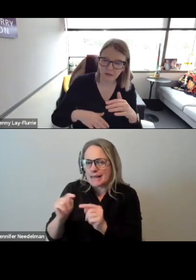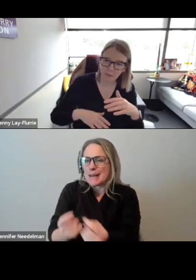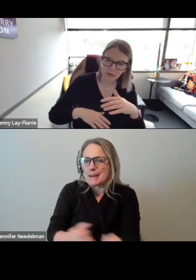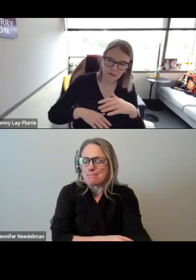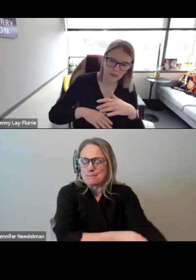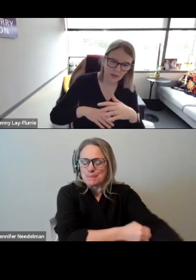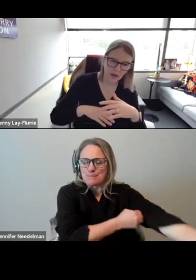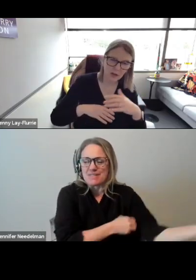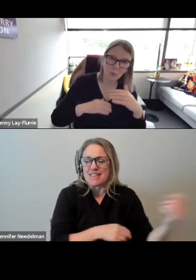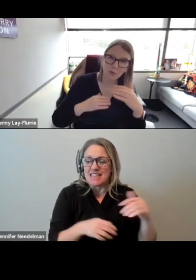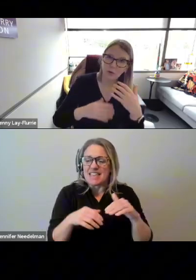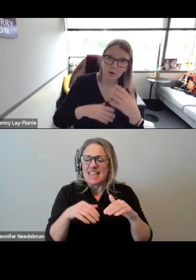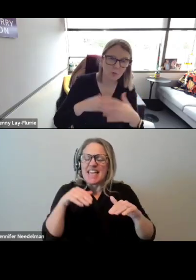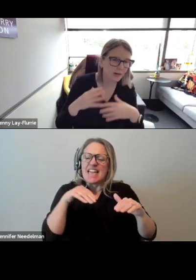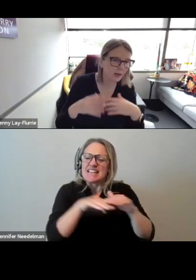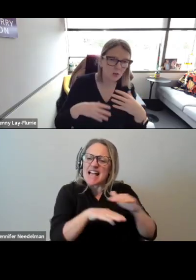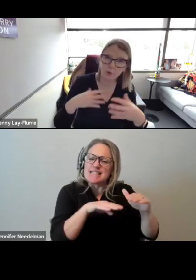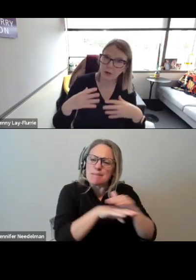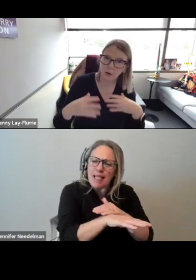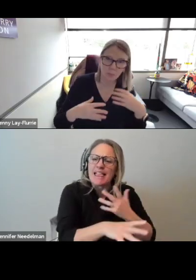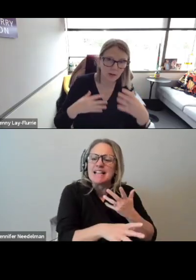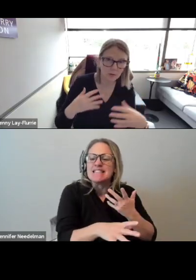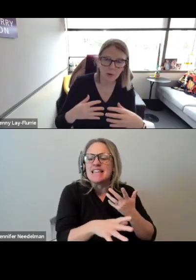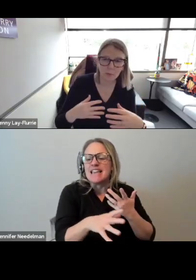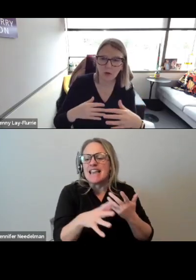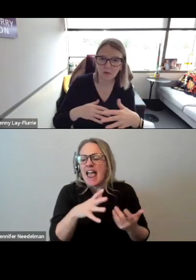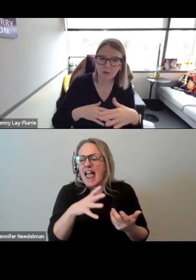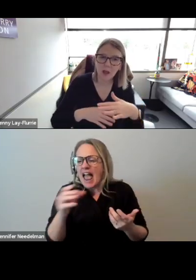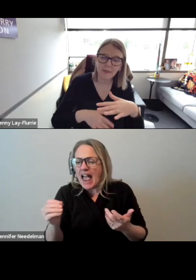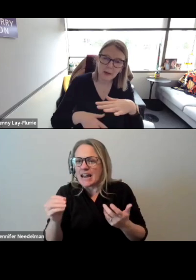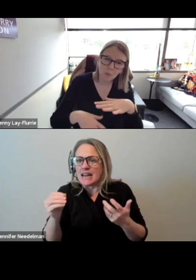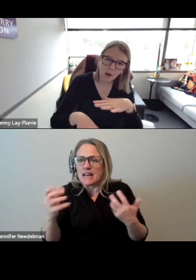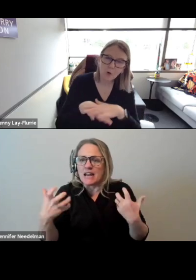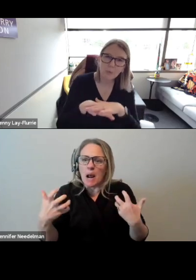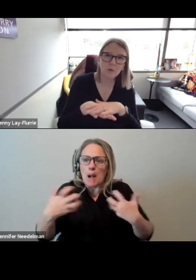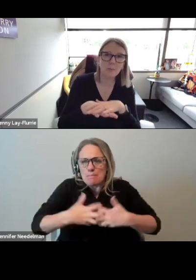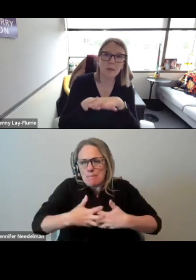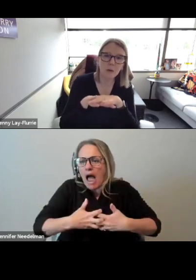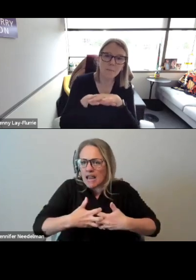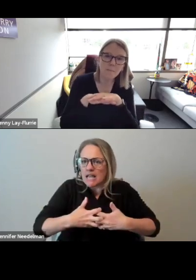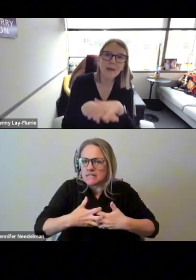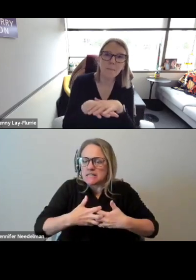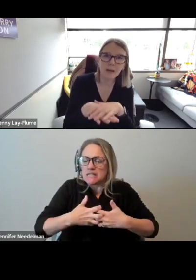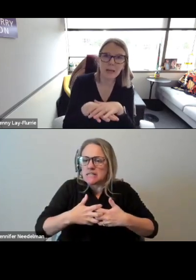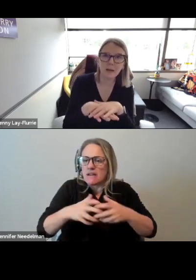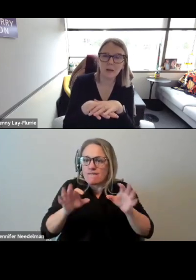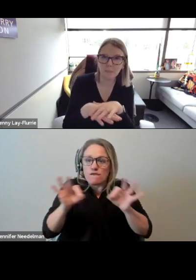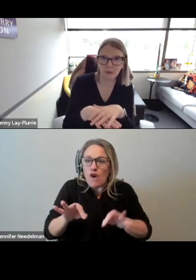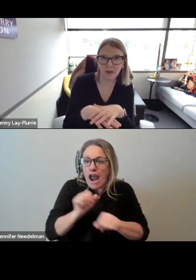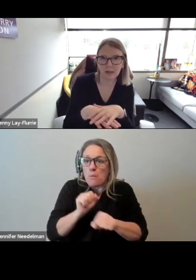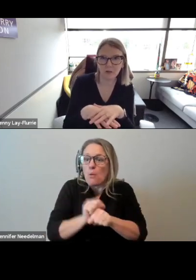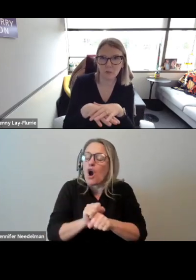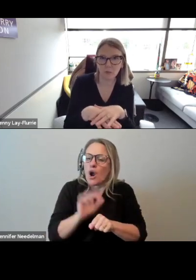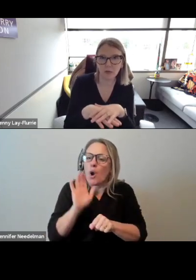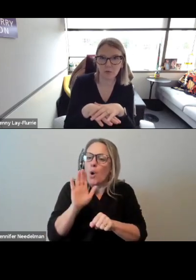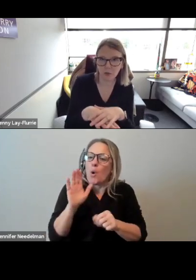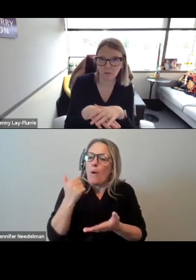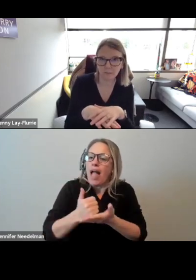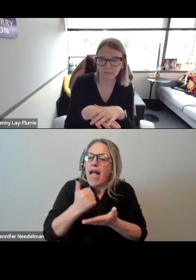Accessibility and you will follow regulatory and compliance frameworks. They will help you to be minimally compliant with what you do.